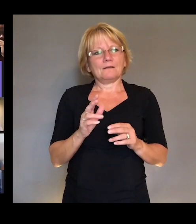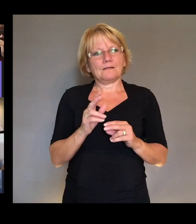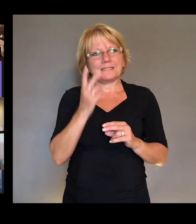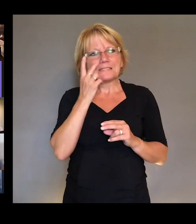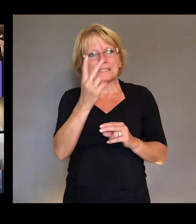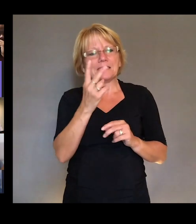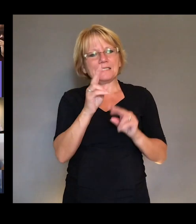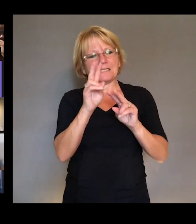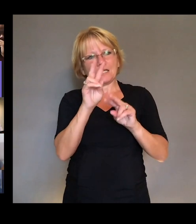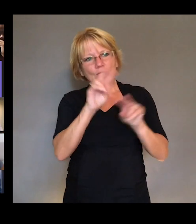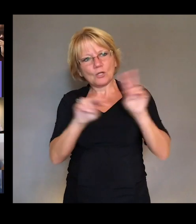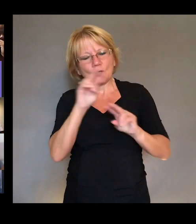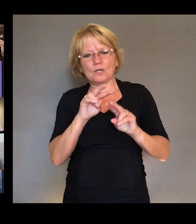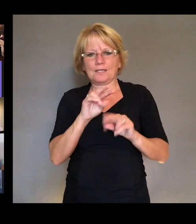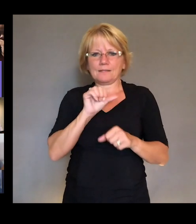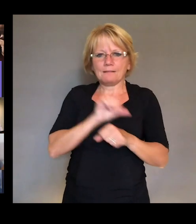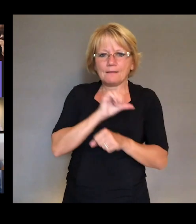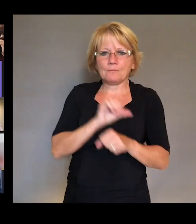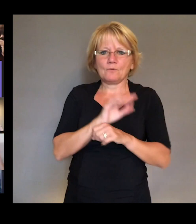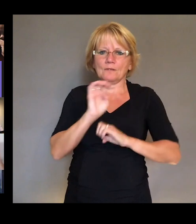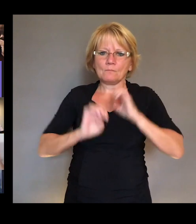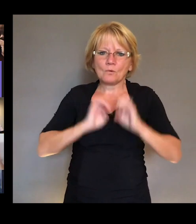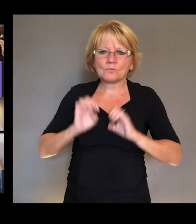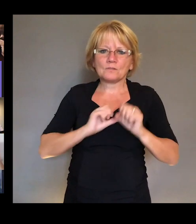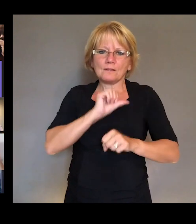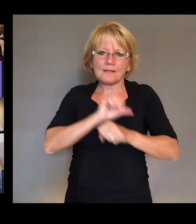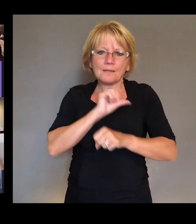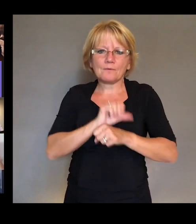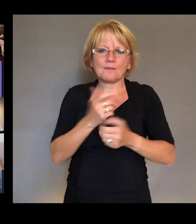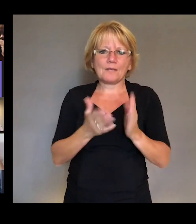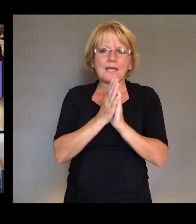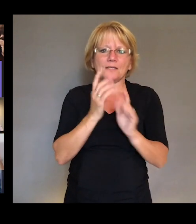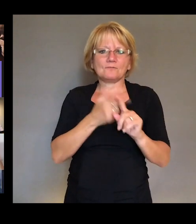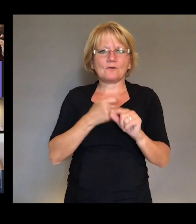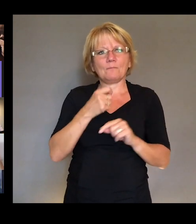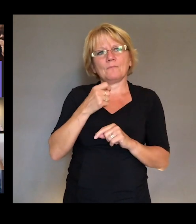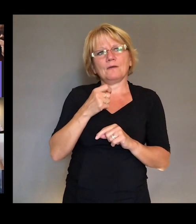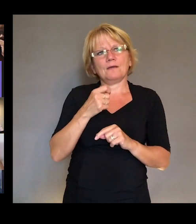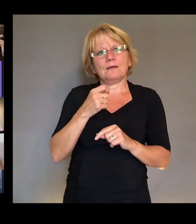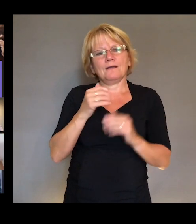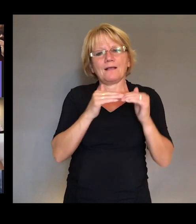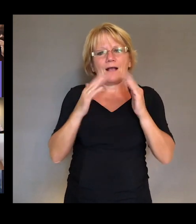and oftentimes the extra labor, the emotional, the uncompensated labor that we're asking our colleagues of color to do,